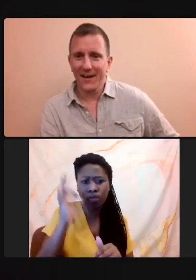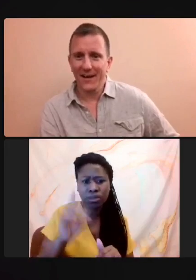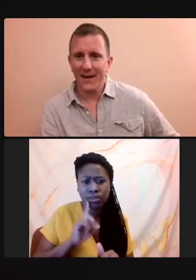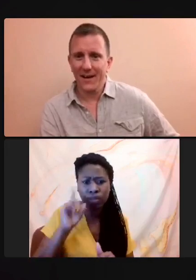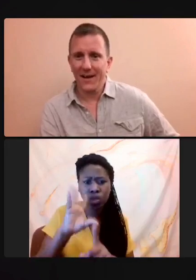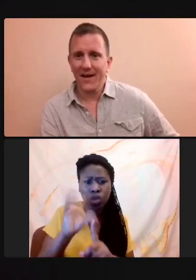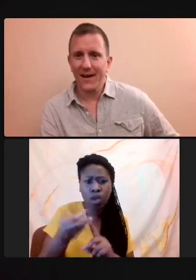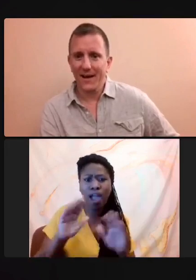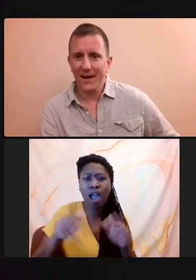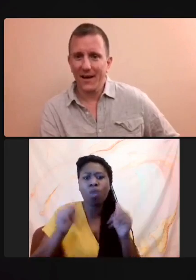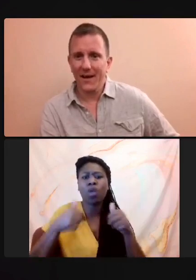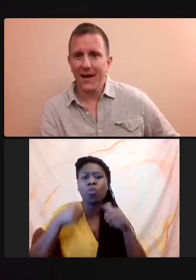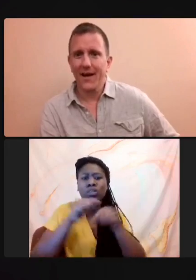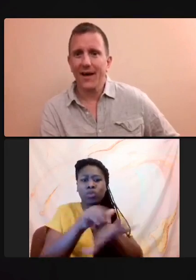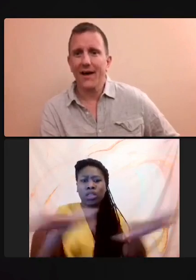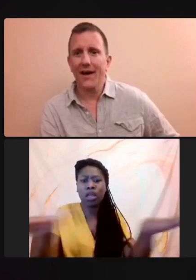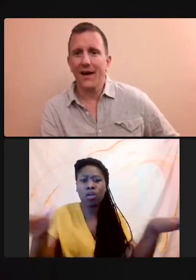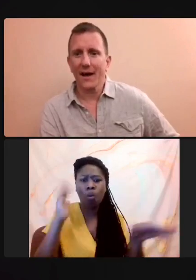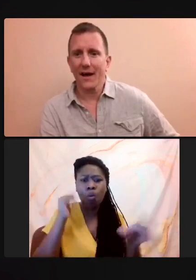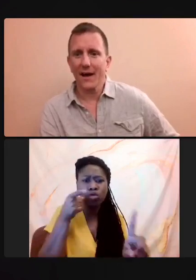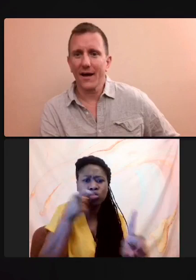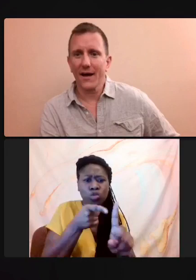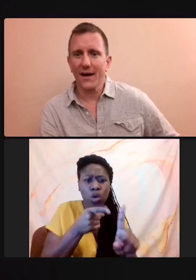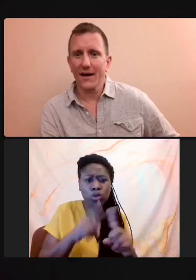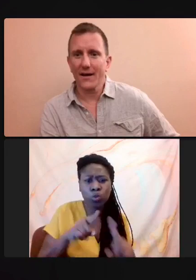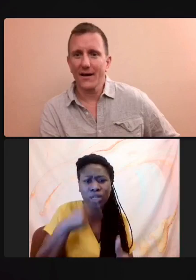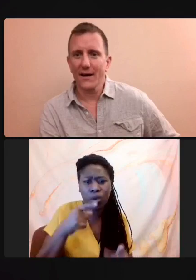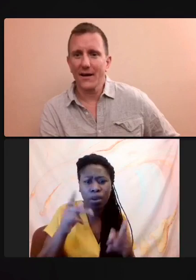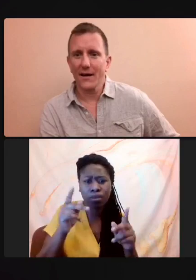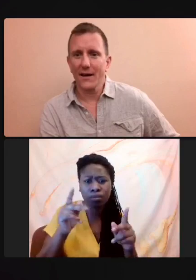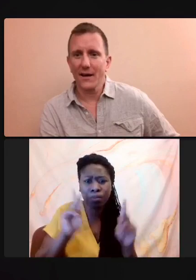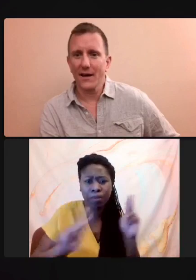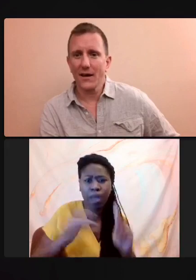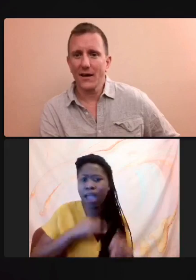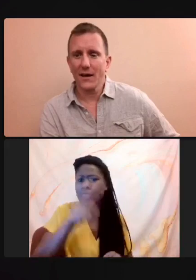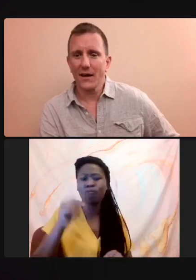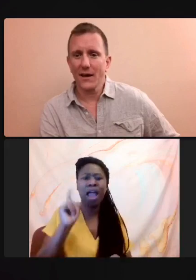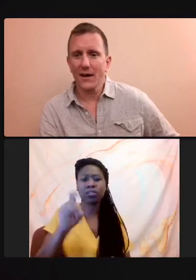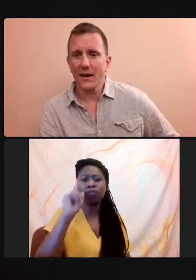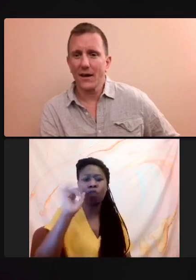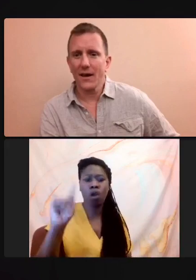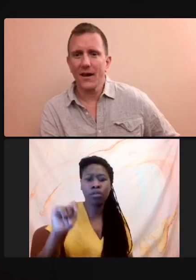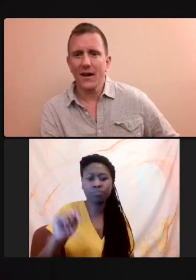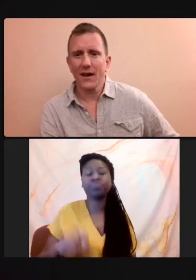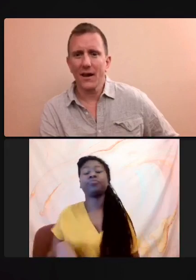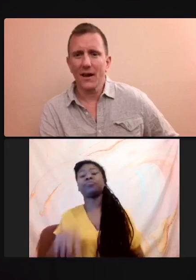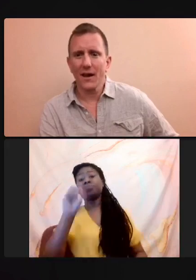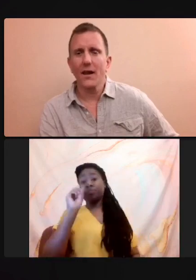I just I'm going to reread this real quick before I interpret it. I don't know.